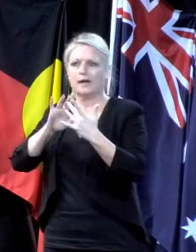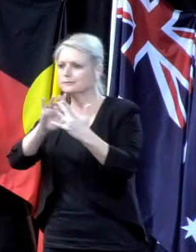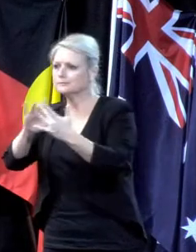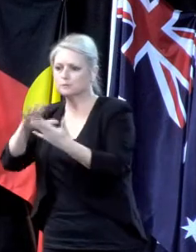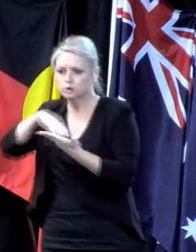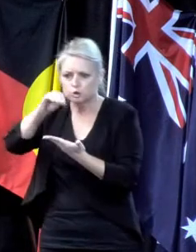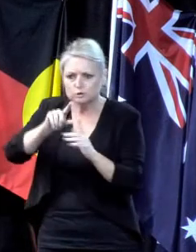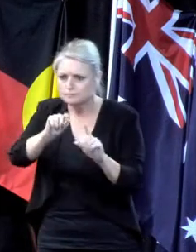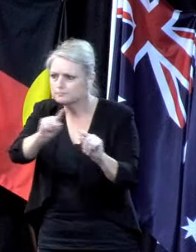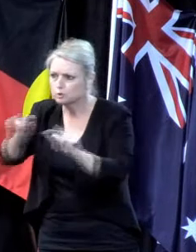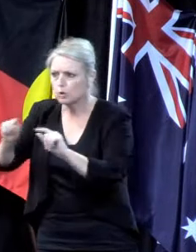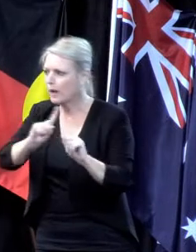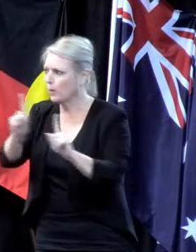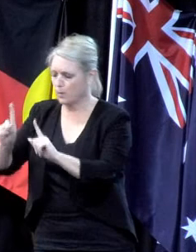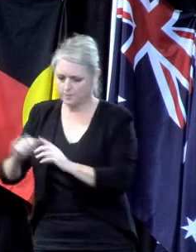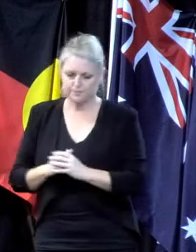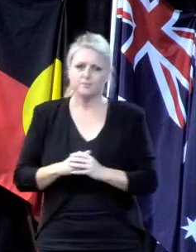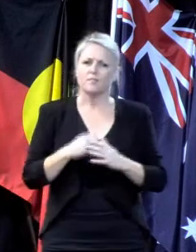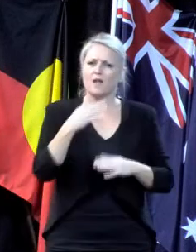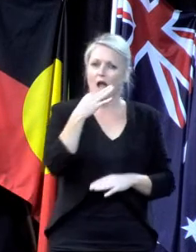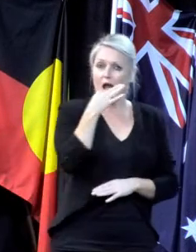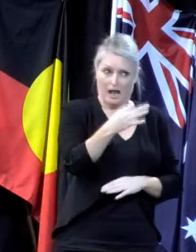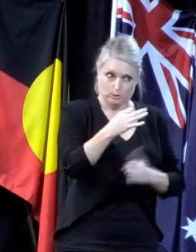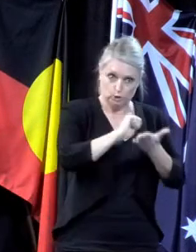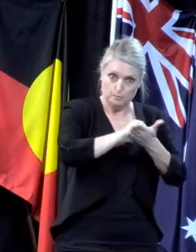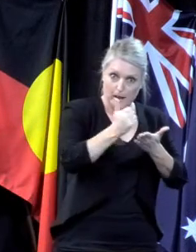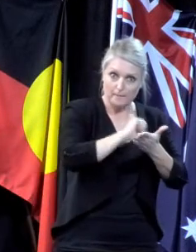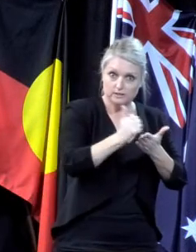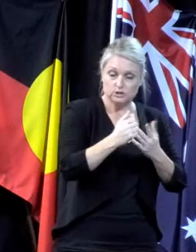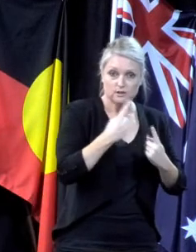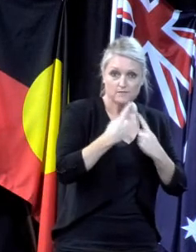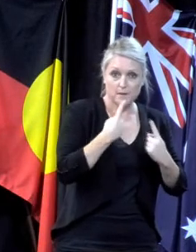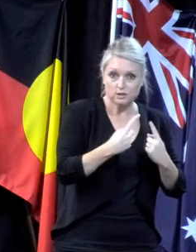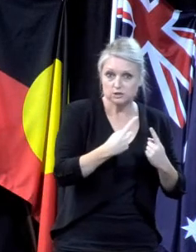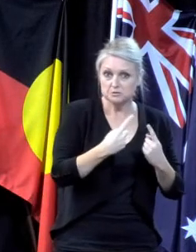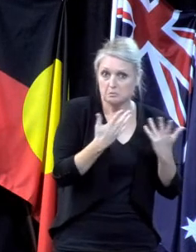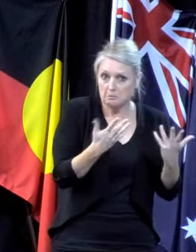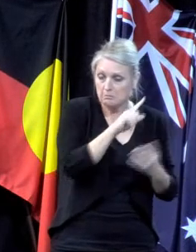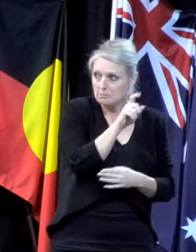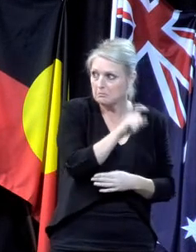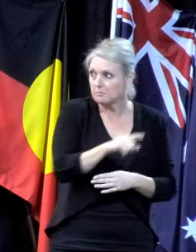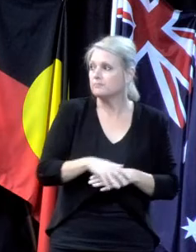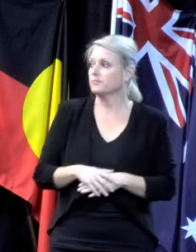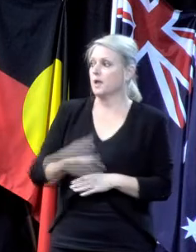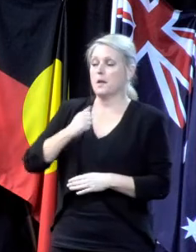Is that material published? It’s published on my school website at the end of every...